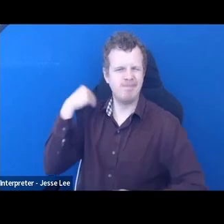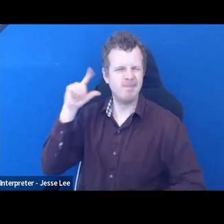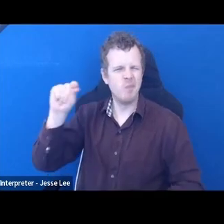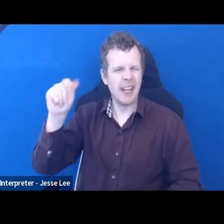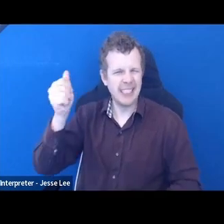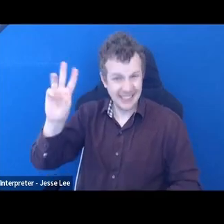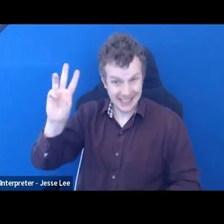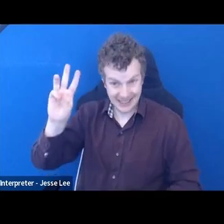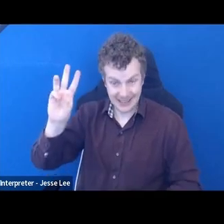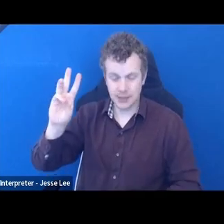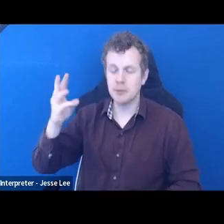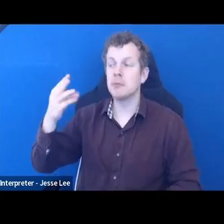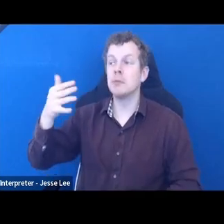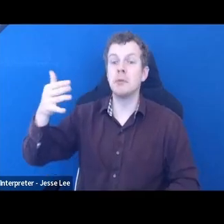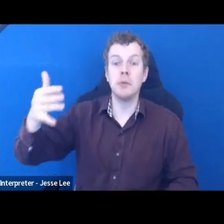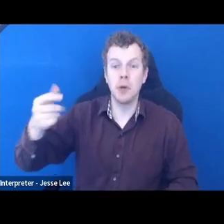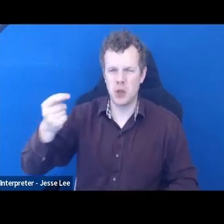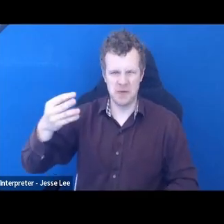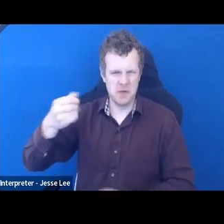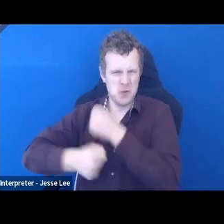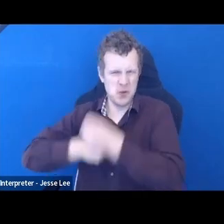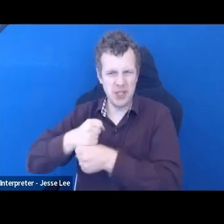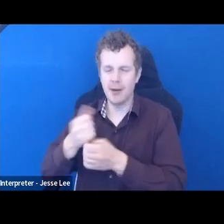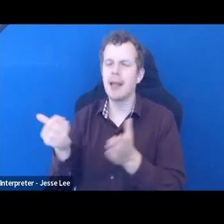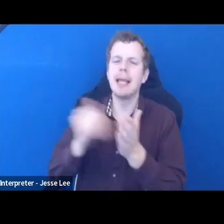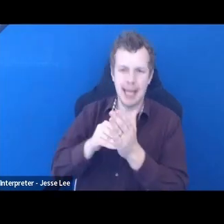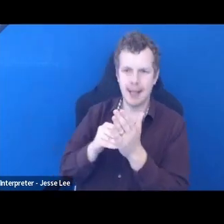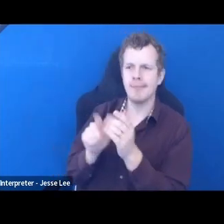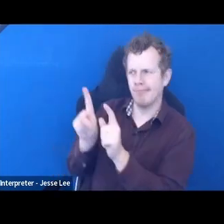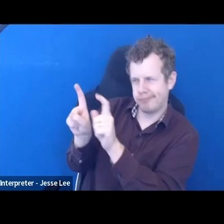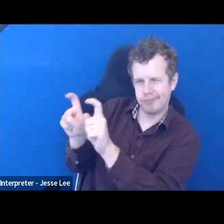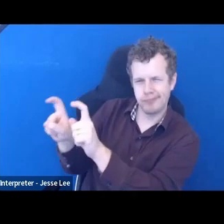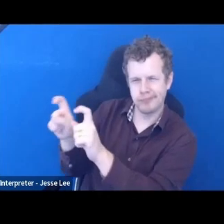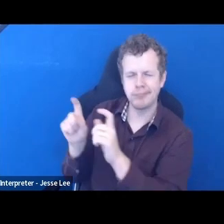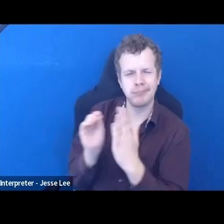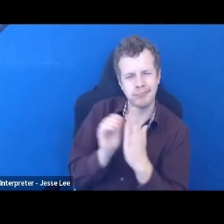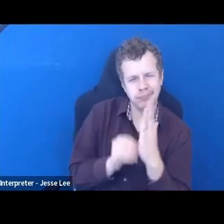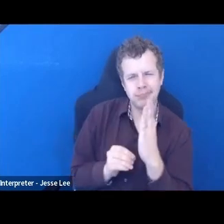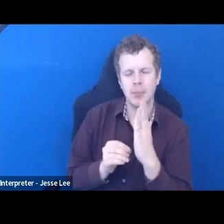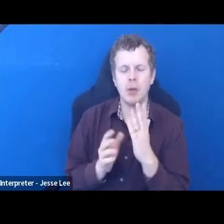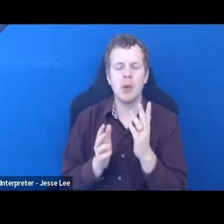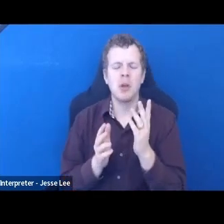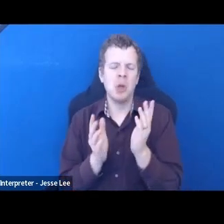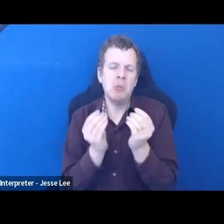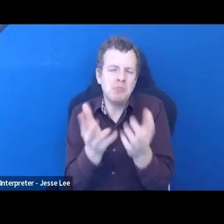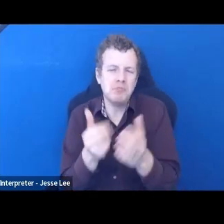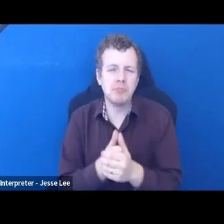And then a little bit later, a couple years later. And it's helpful to know that because the information that they -